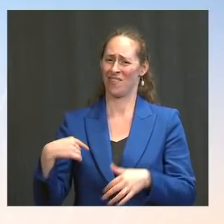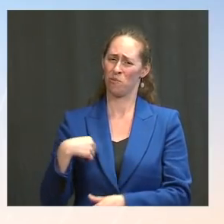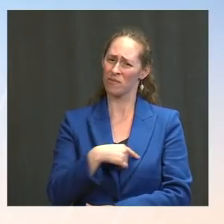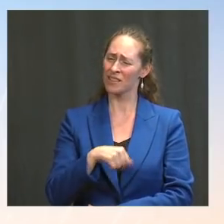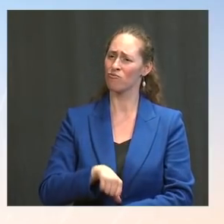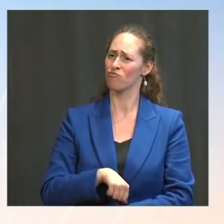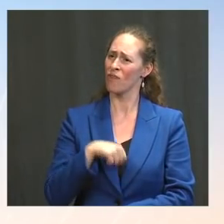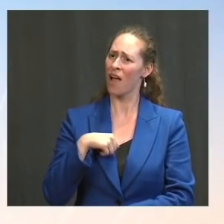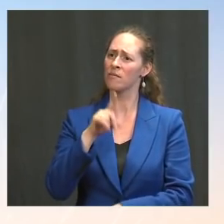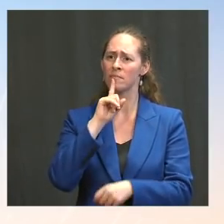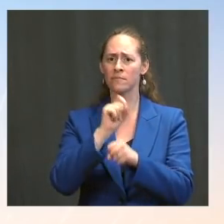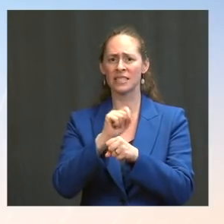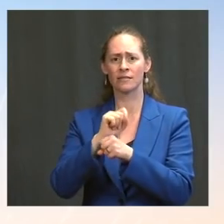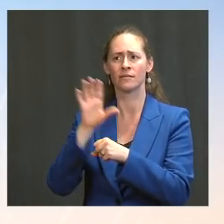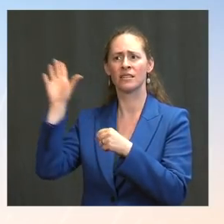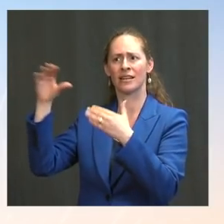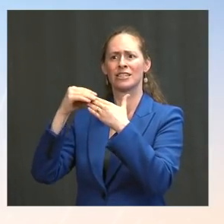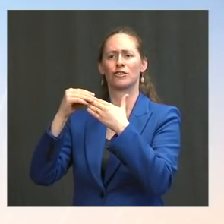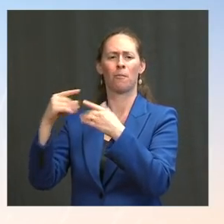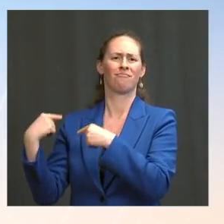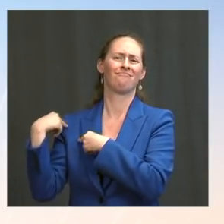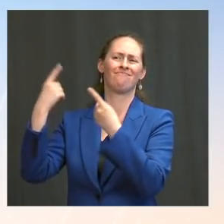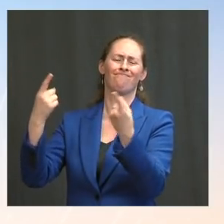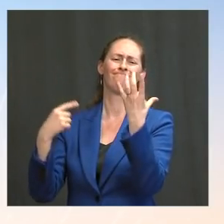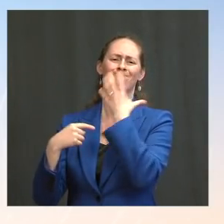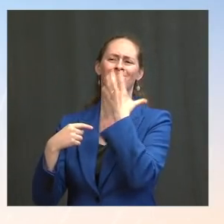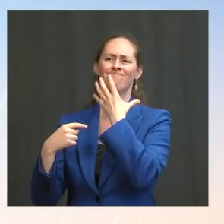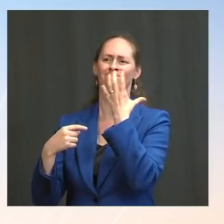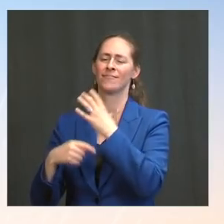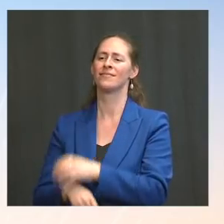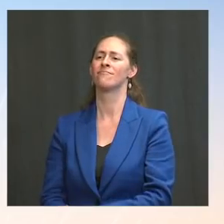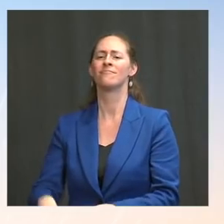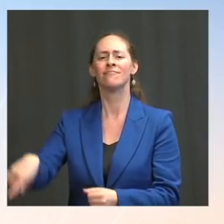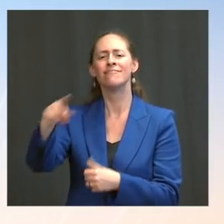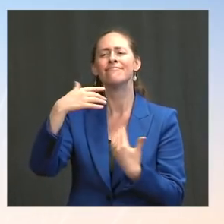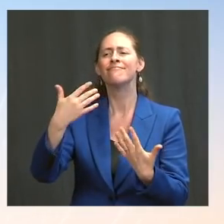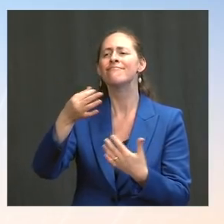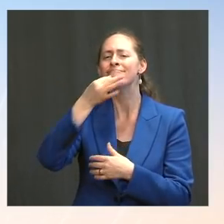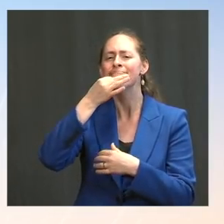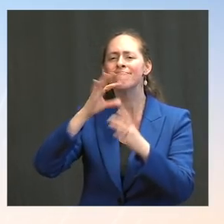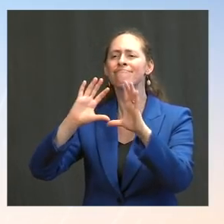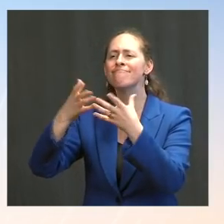of the organizational expertise of the team he's hired, and that's an enormous step forward.